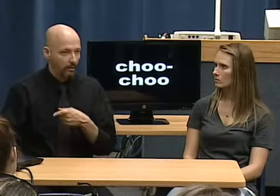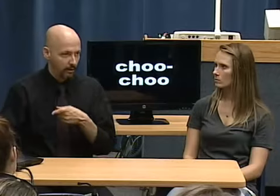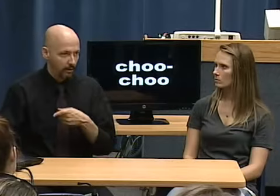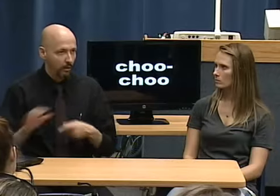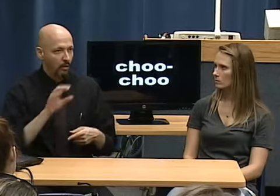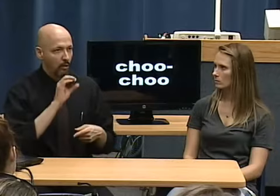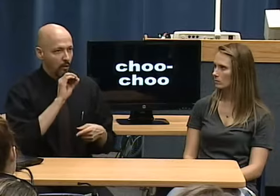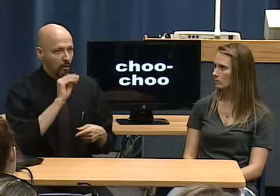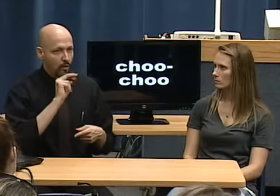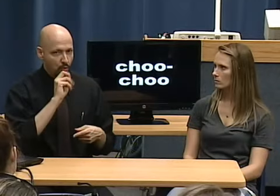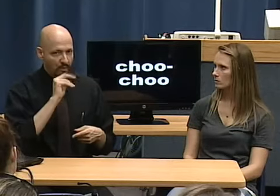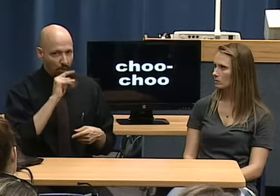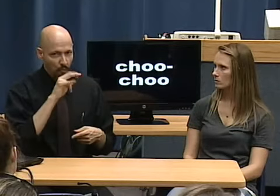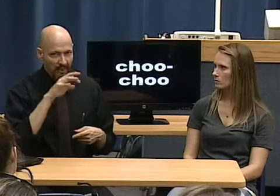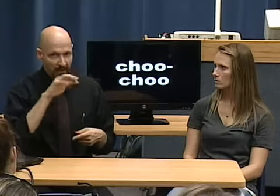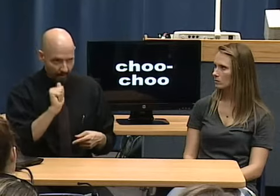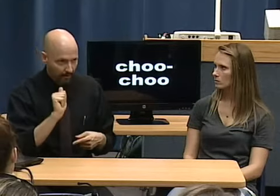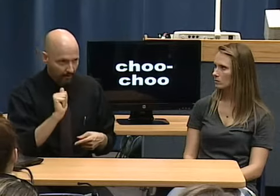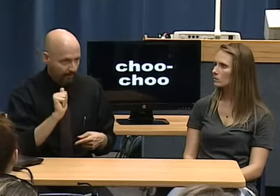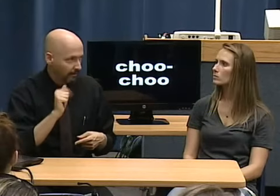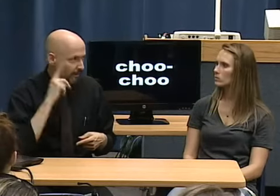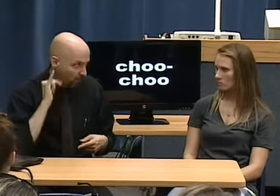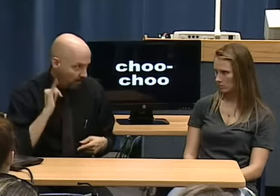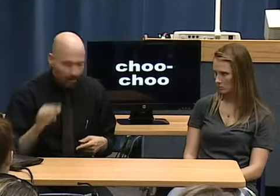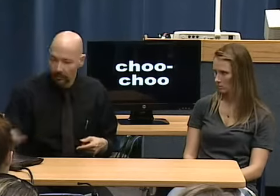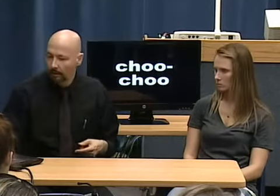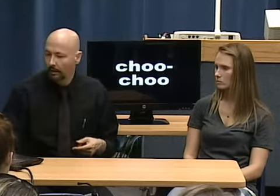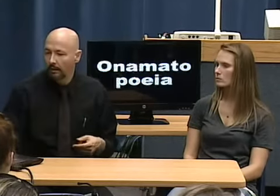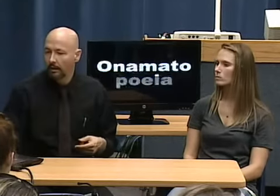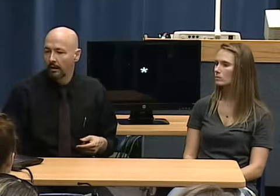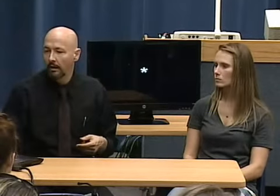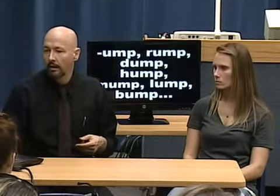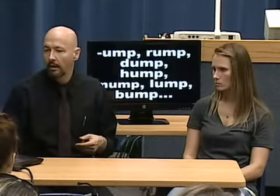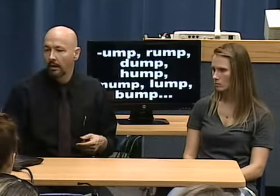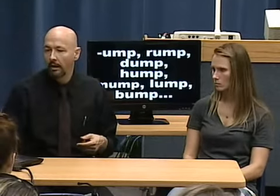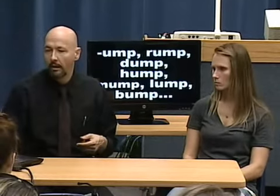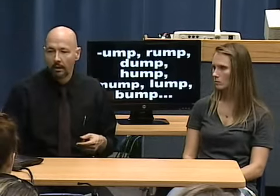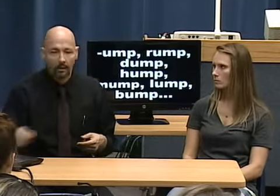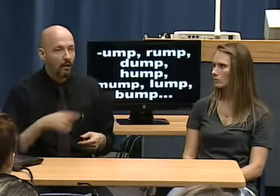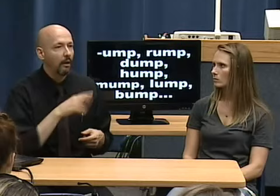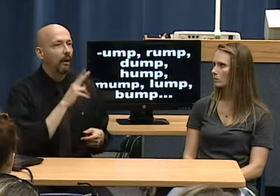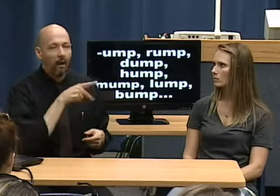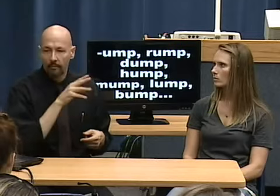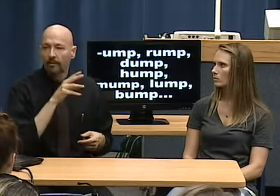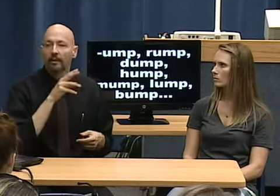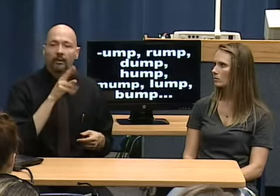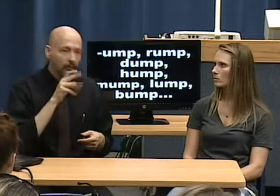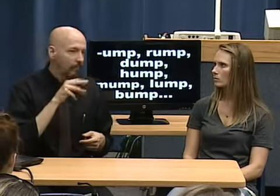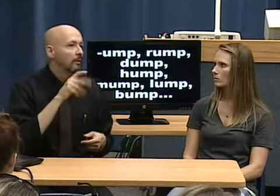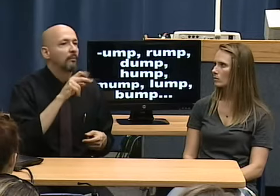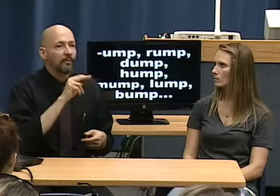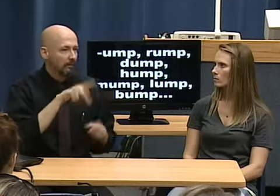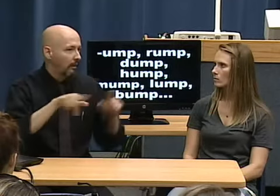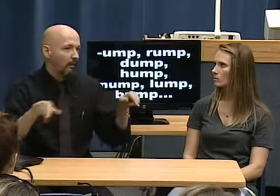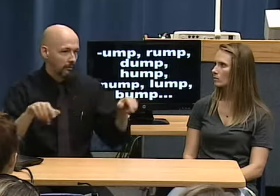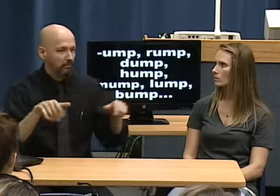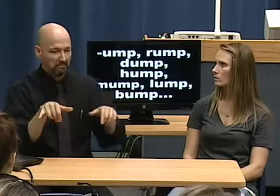This is O-N-O-M-A-T-O-P-O-E-I-A Sounds like. ump, rump, dump, etc.